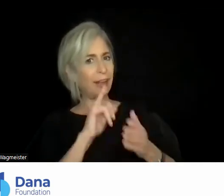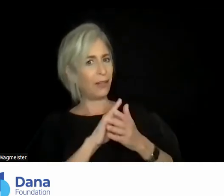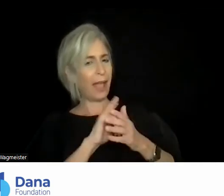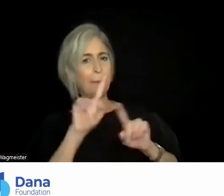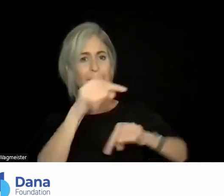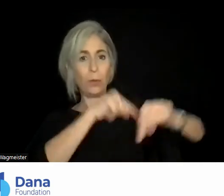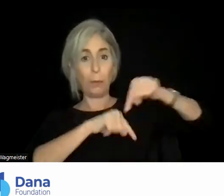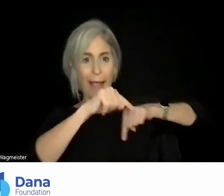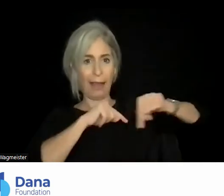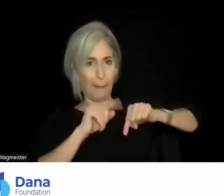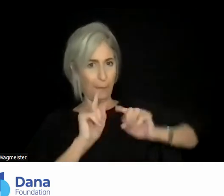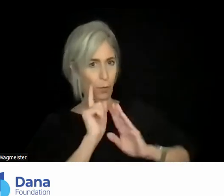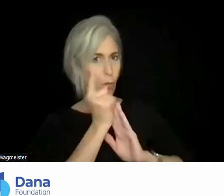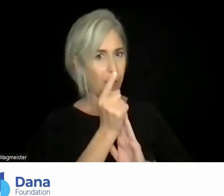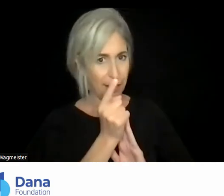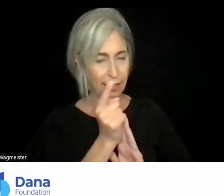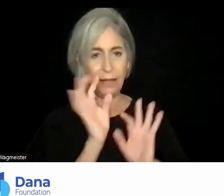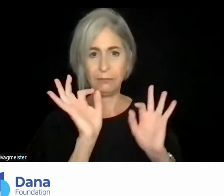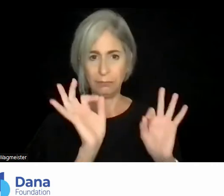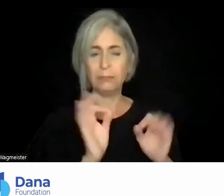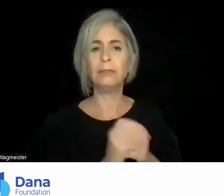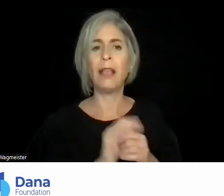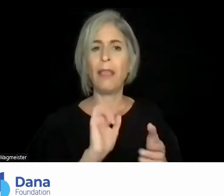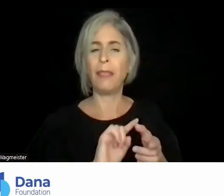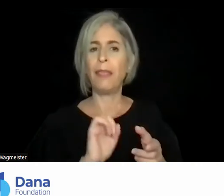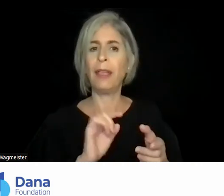point that you're raising, Roger, it is an important one and we'll come